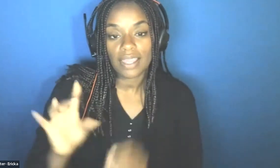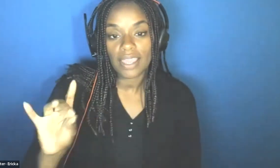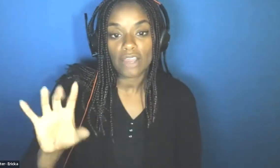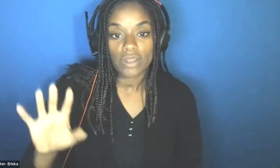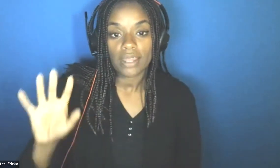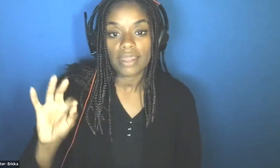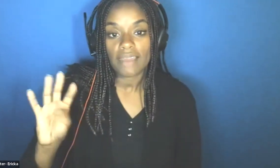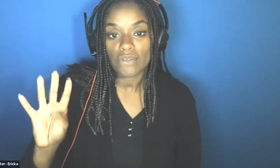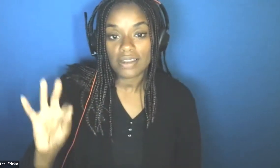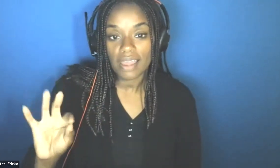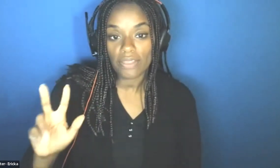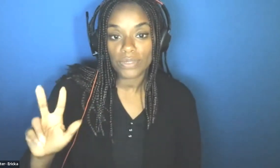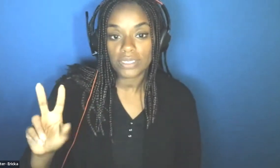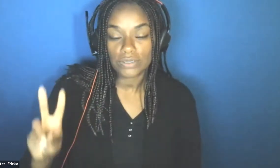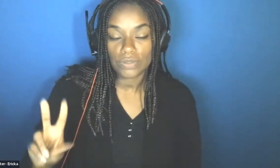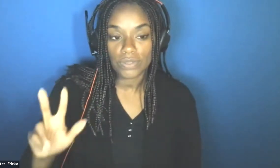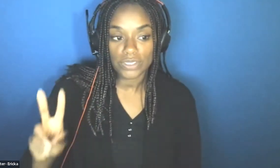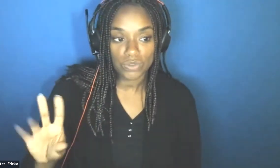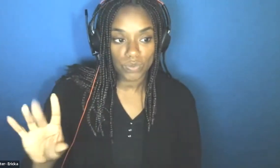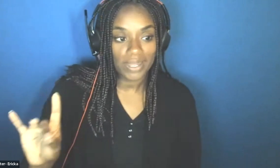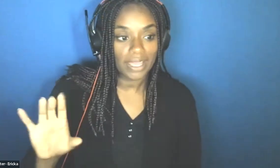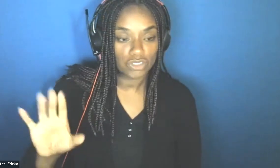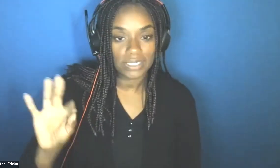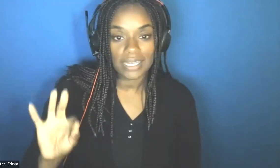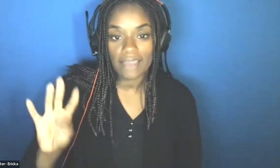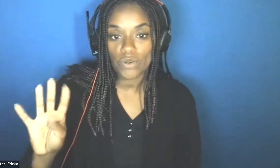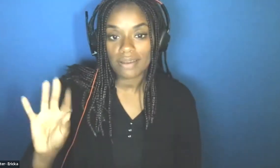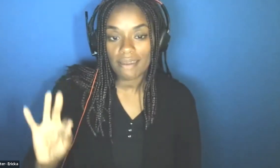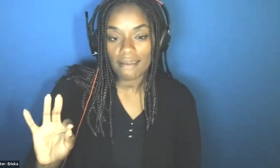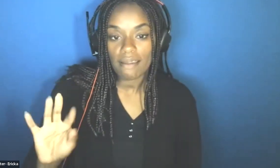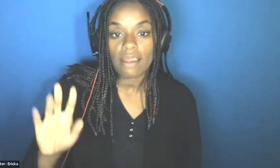So the Southeast ADA Center is funded by NIDILRR.